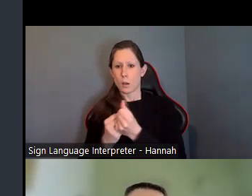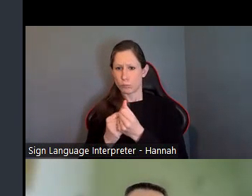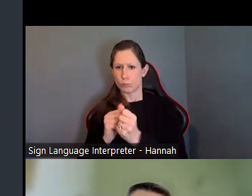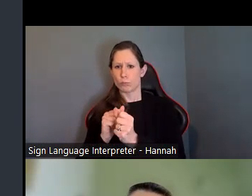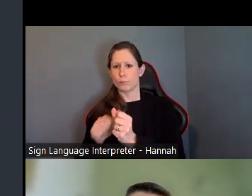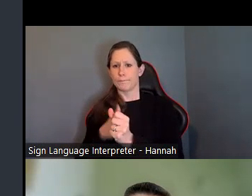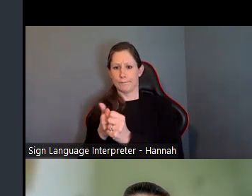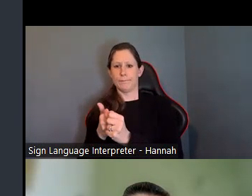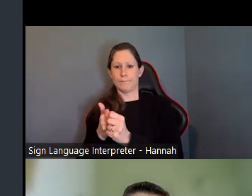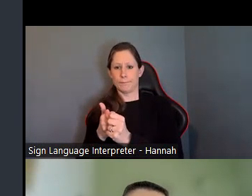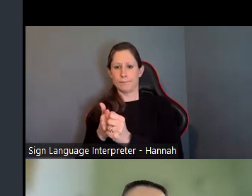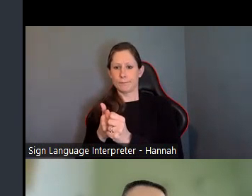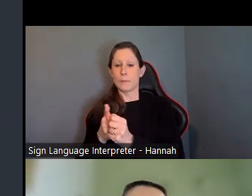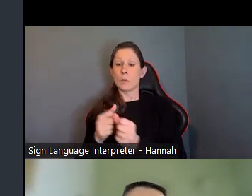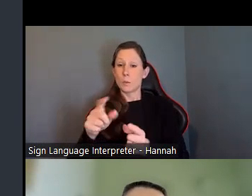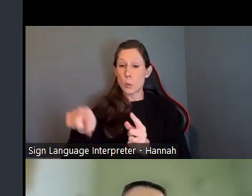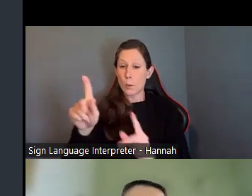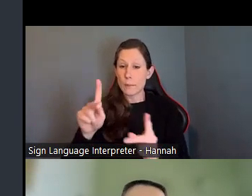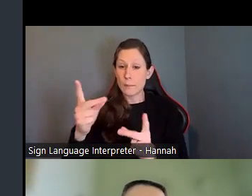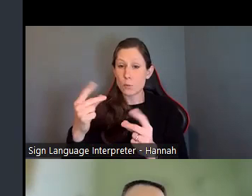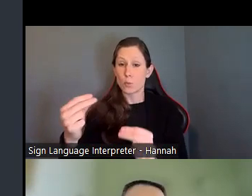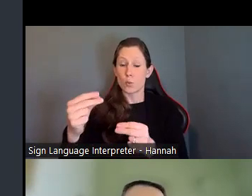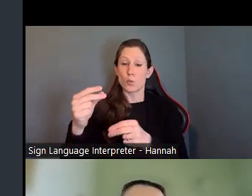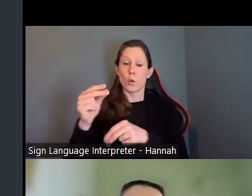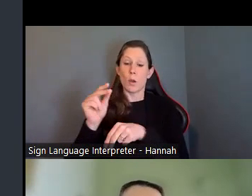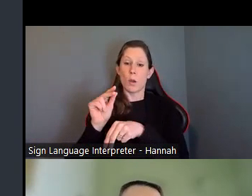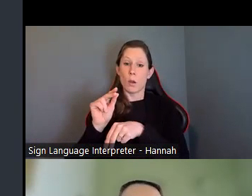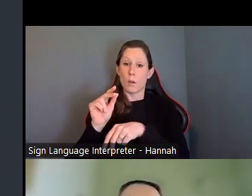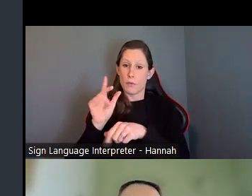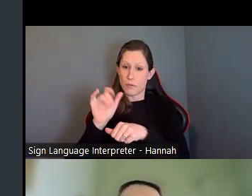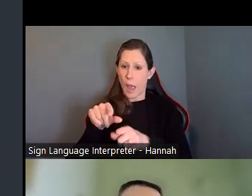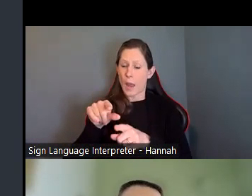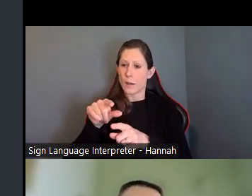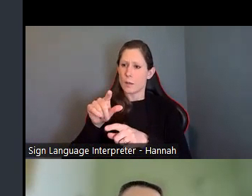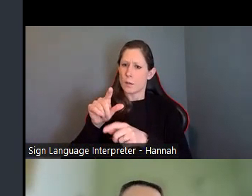doing the grassroots work saying here I am, I support you.